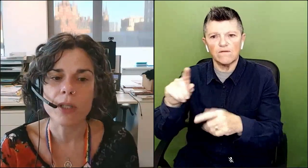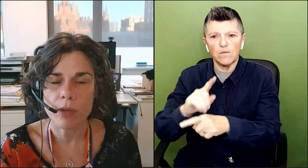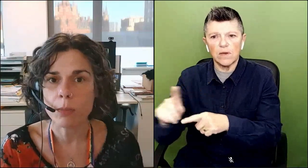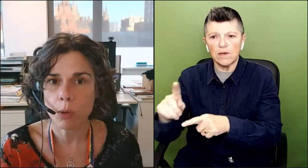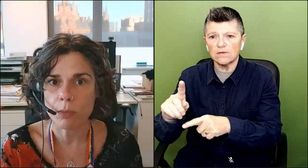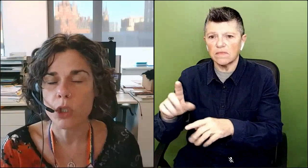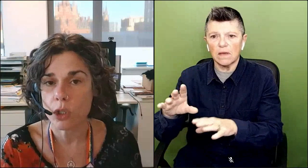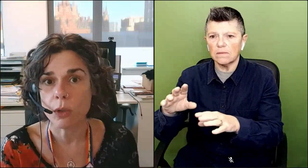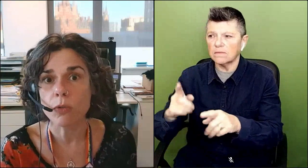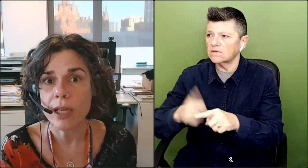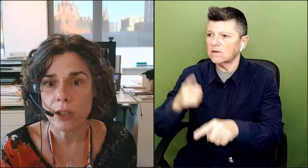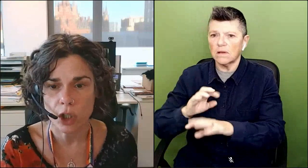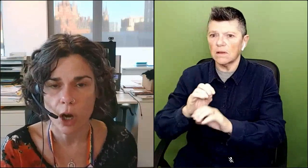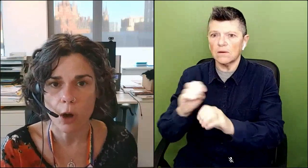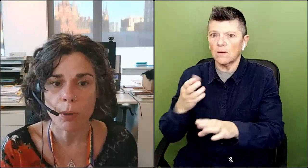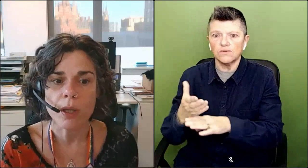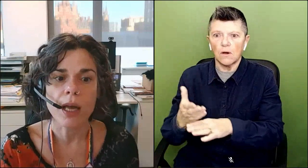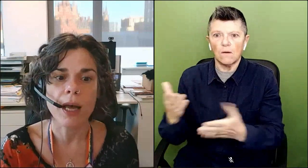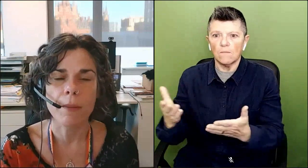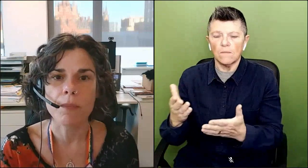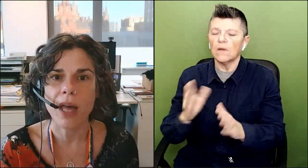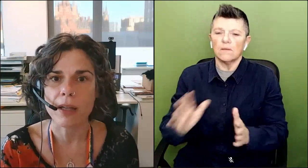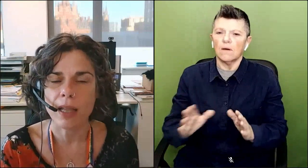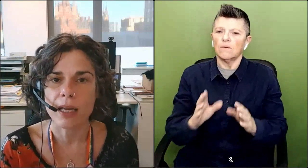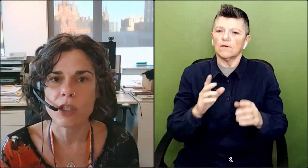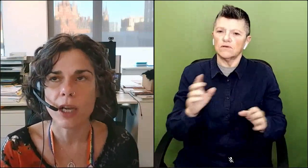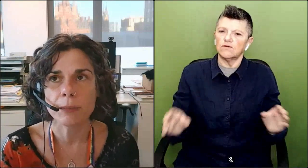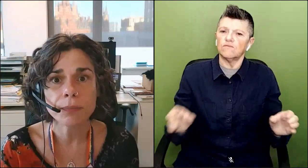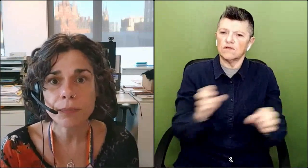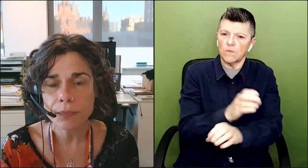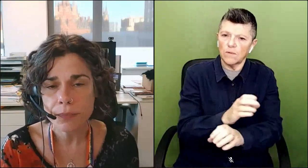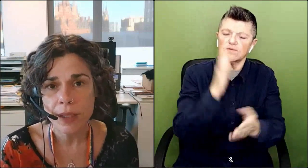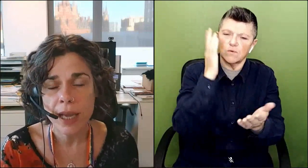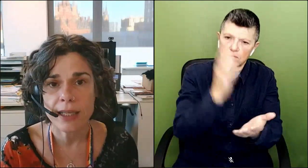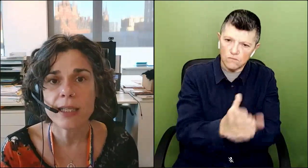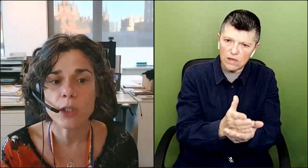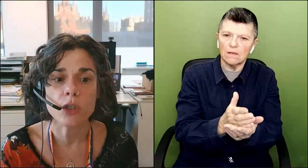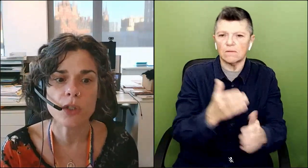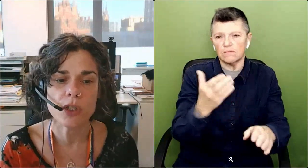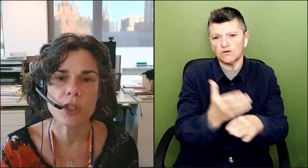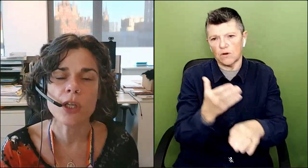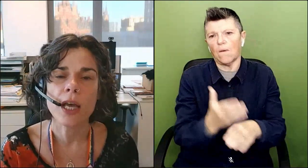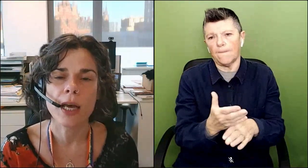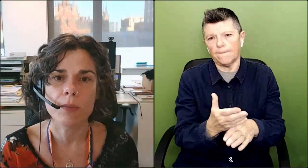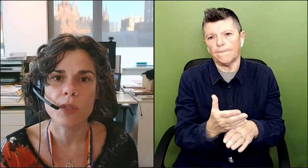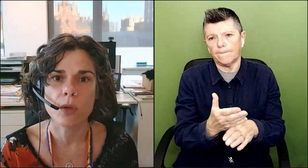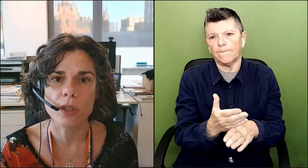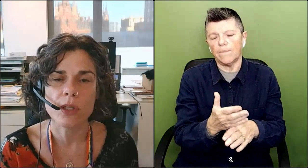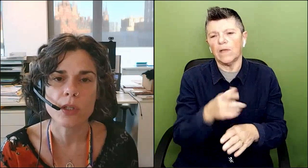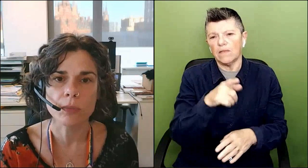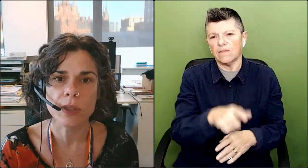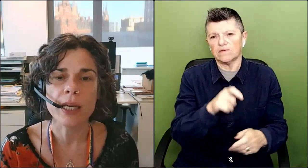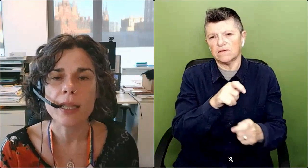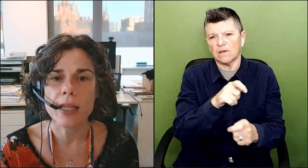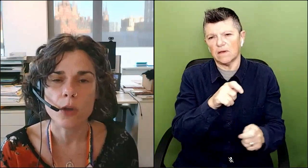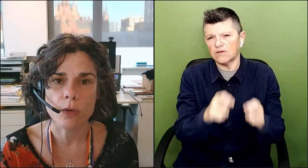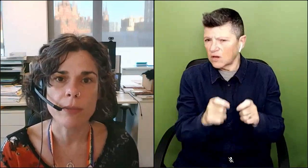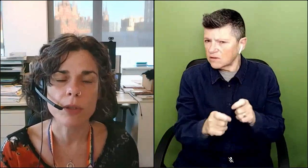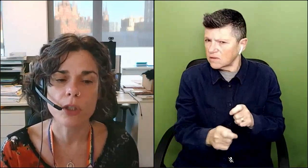It's redeployment to a real job that is adjusted so that it's something that you are able to